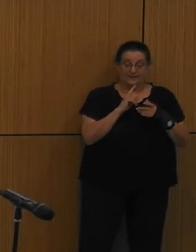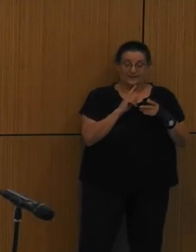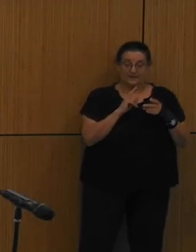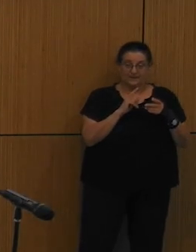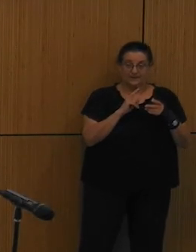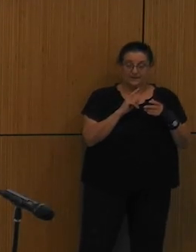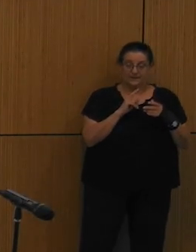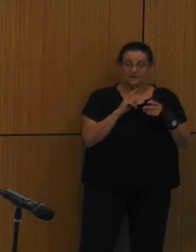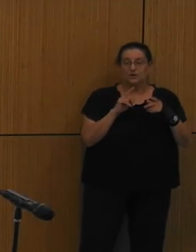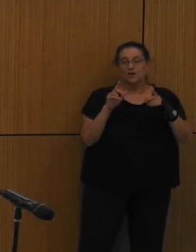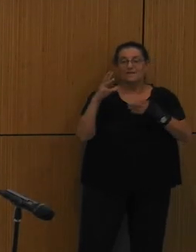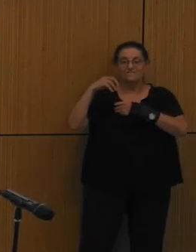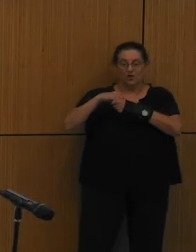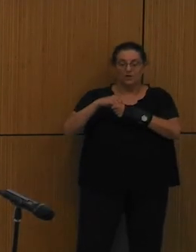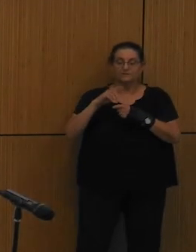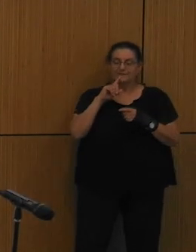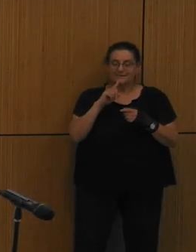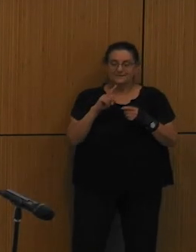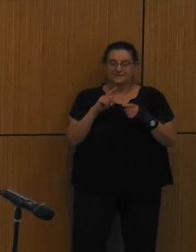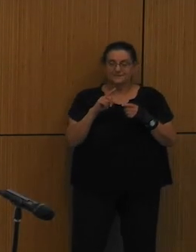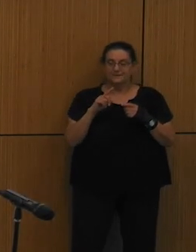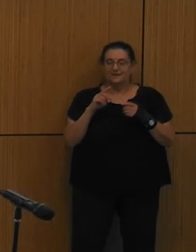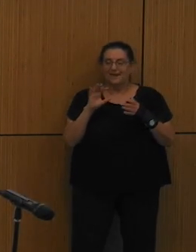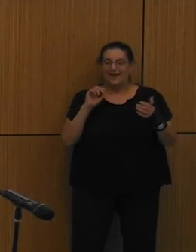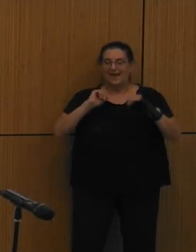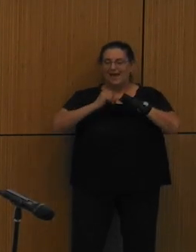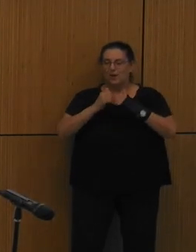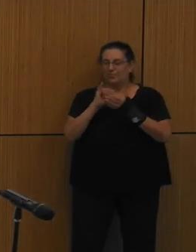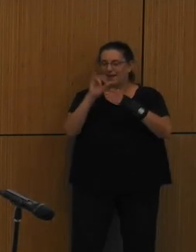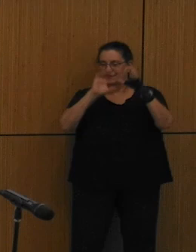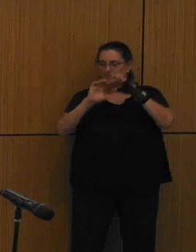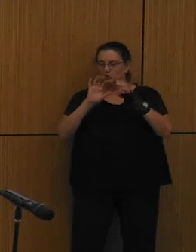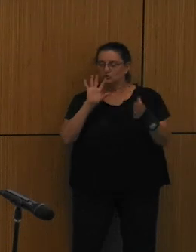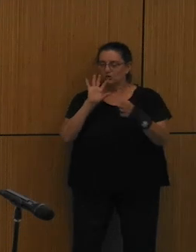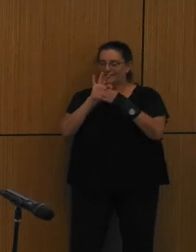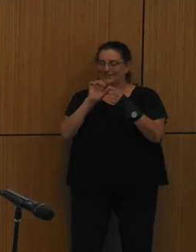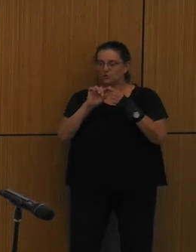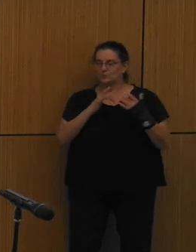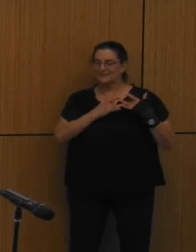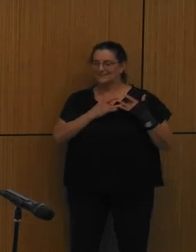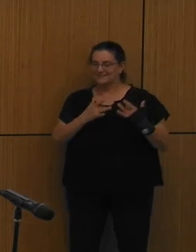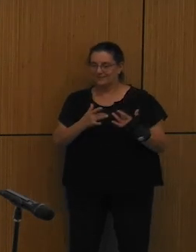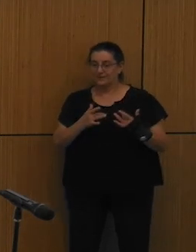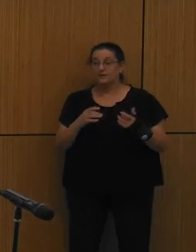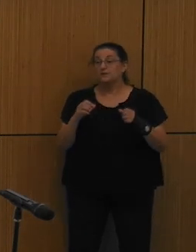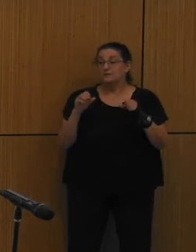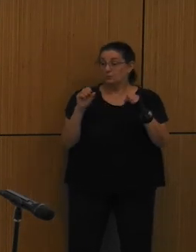mass spectrometry is related to, sensitivity. So traditional mass spectrometry can can get to that part per billion level